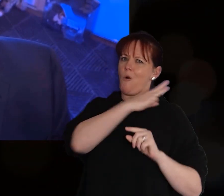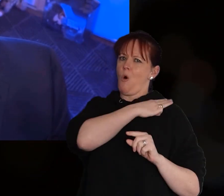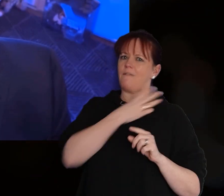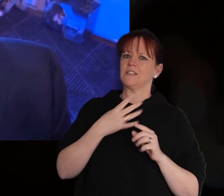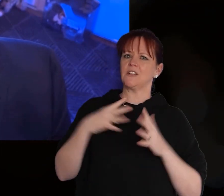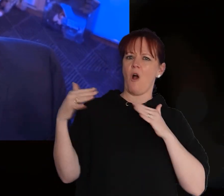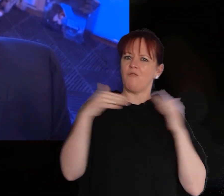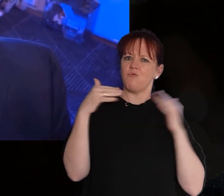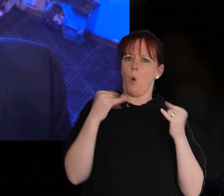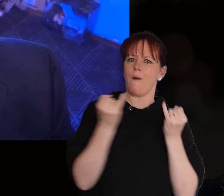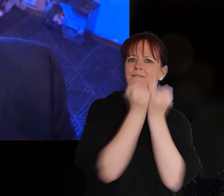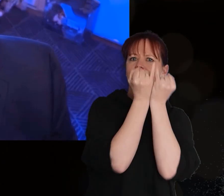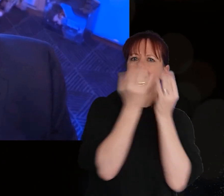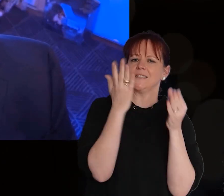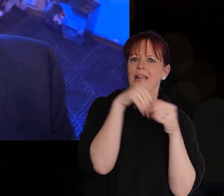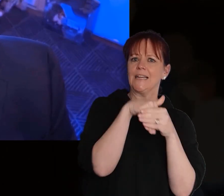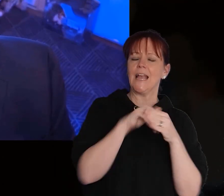of Warfighter Engaged, Erik Johnson.